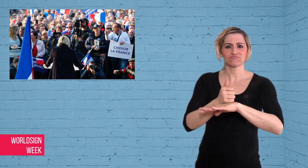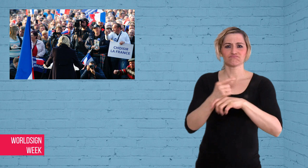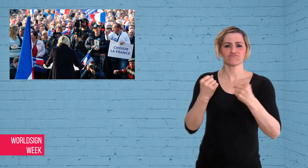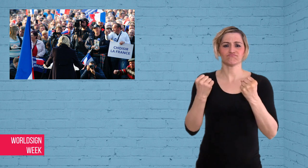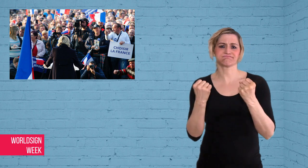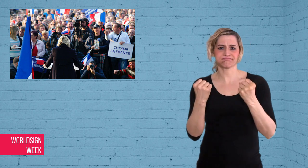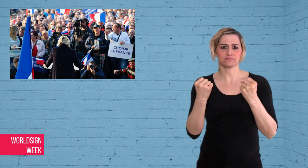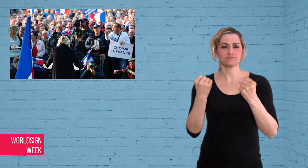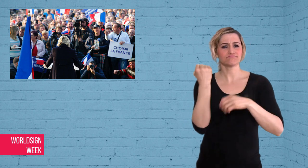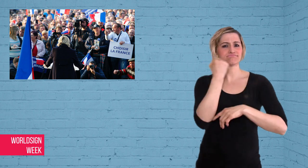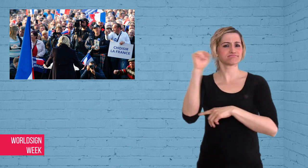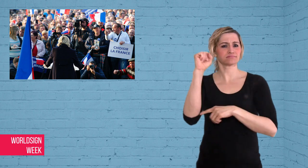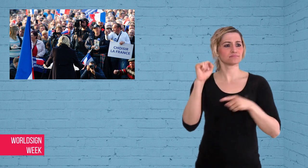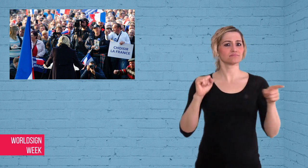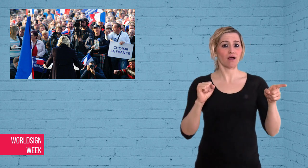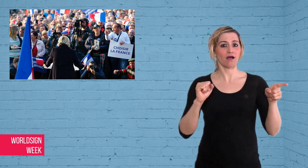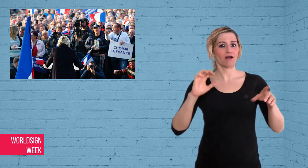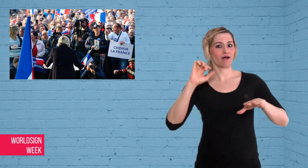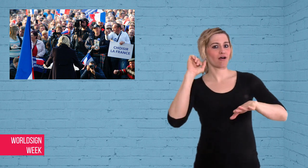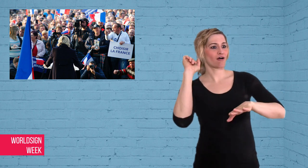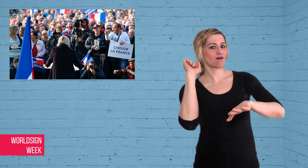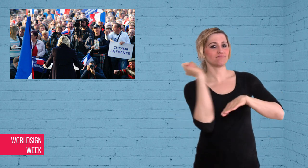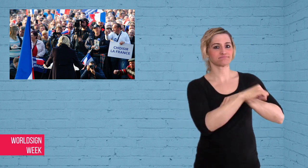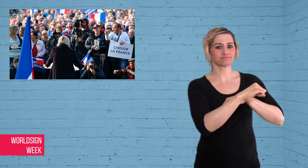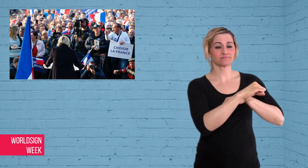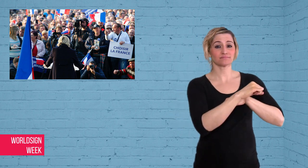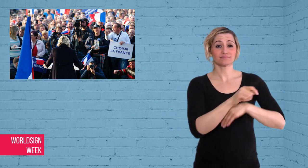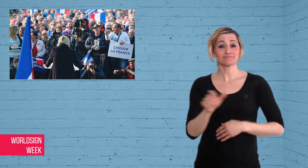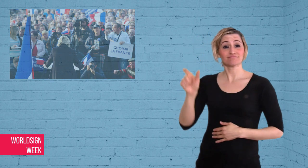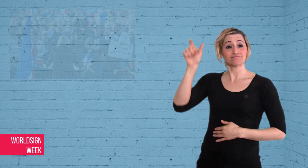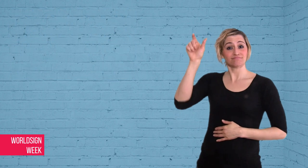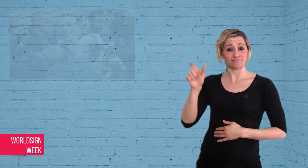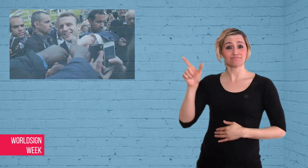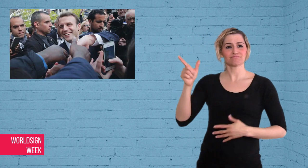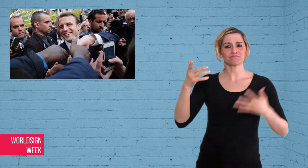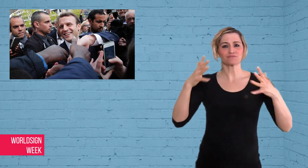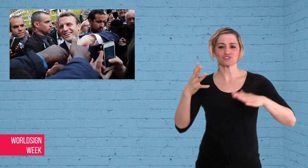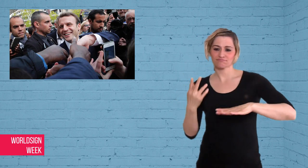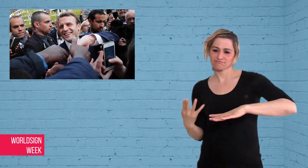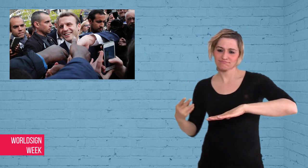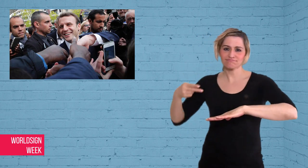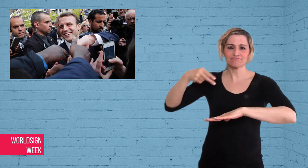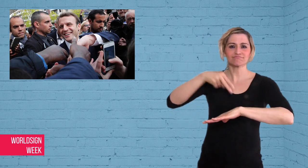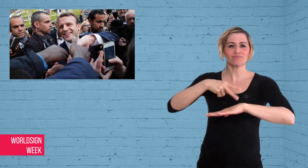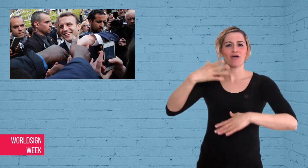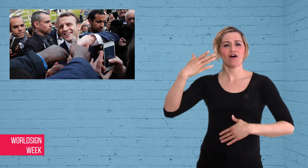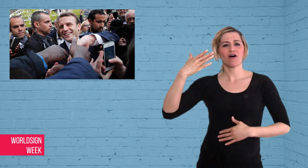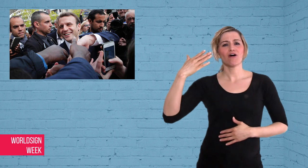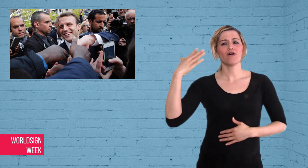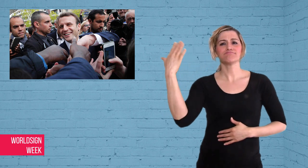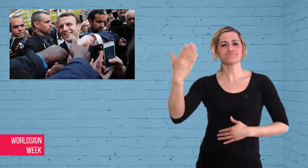said France was facing an “immense task”